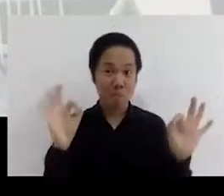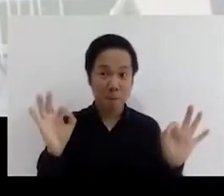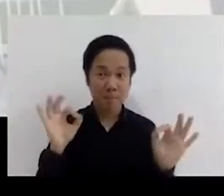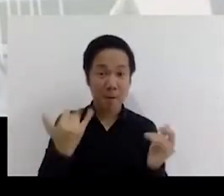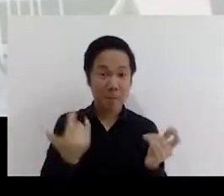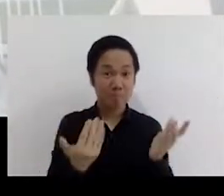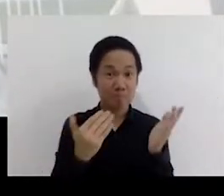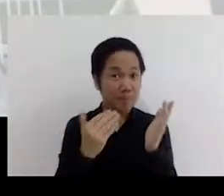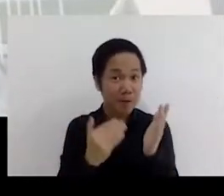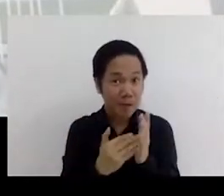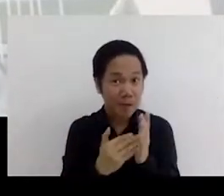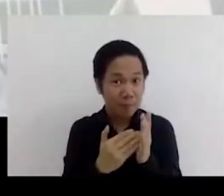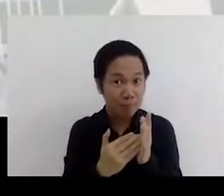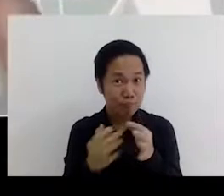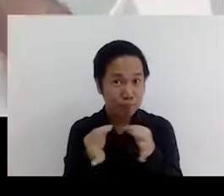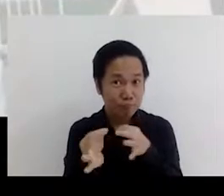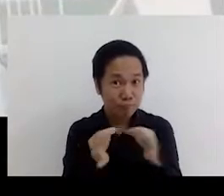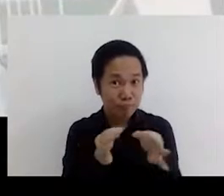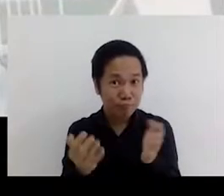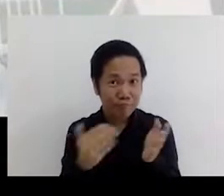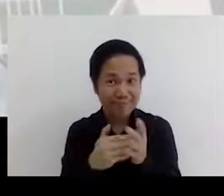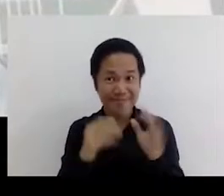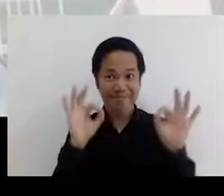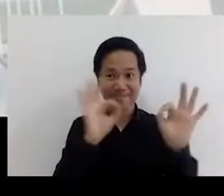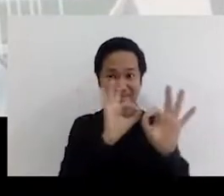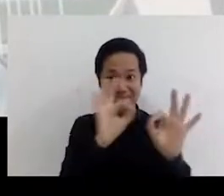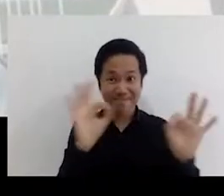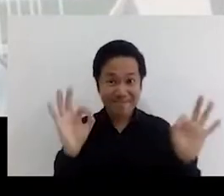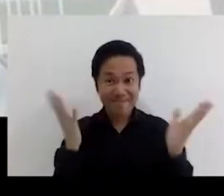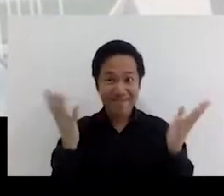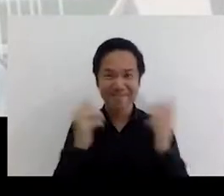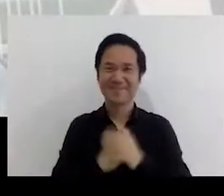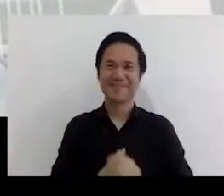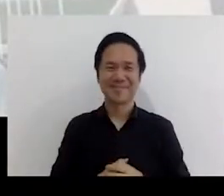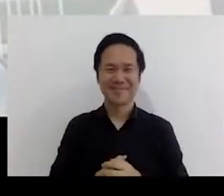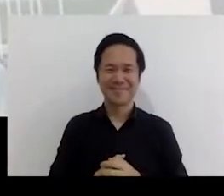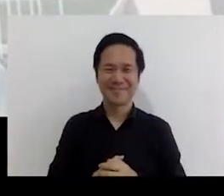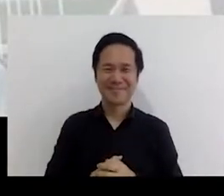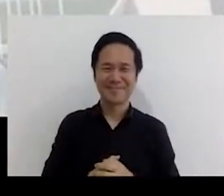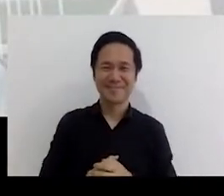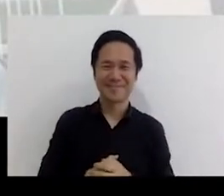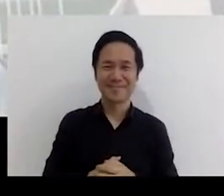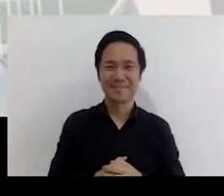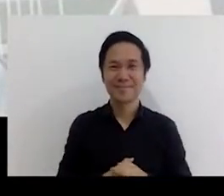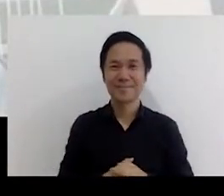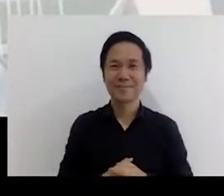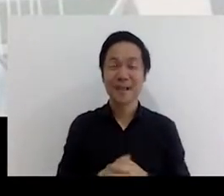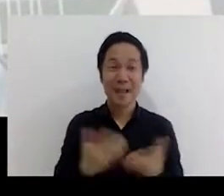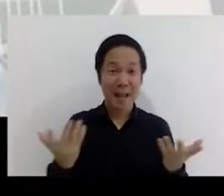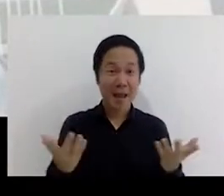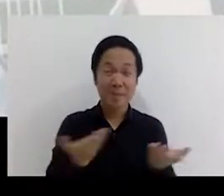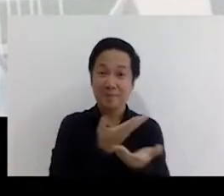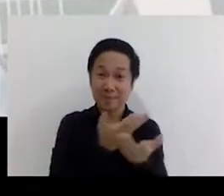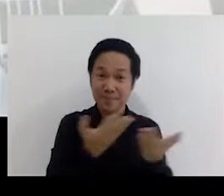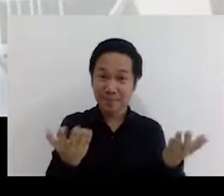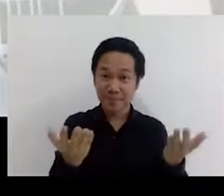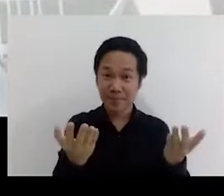OK, just to err on the side of caution and to make sure that nobody feels left out in in anyway,